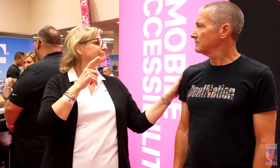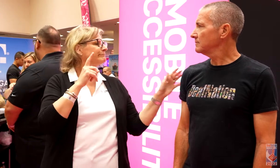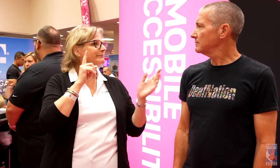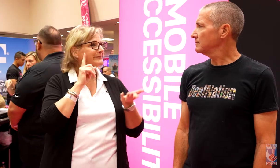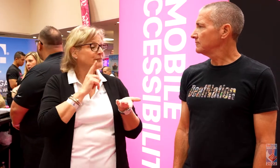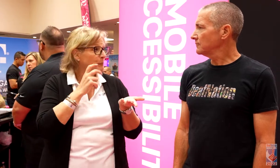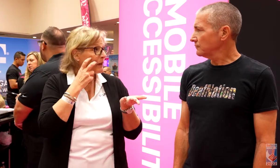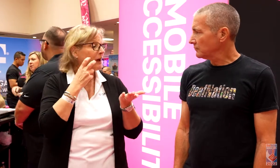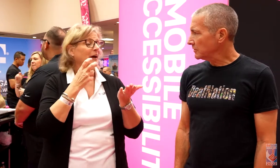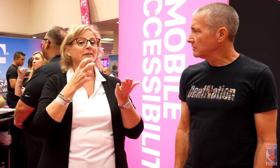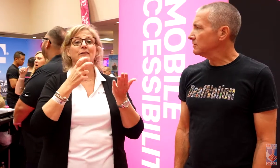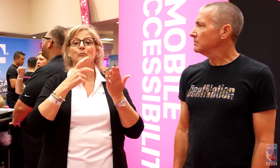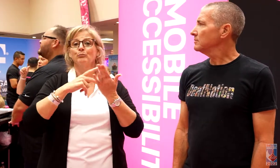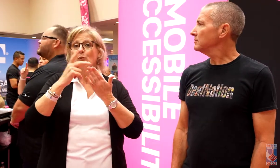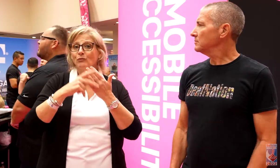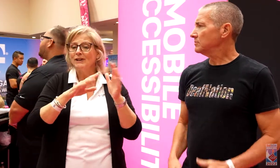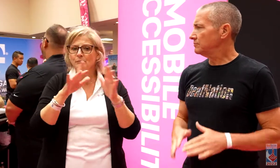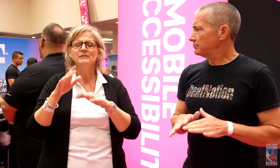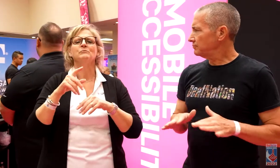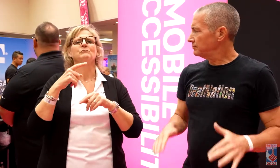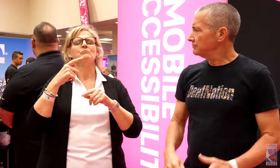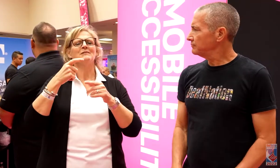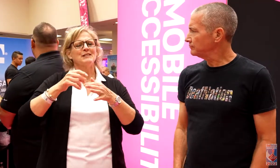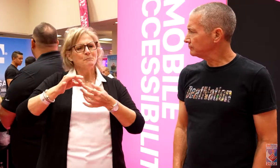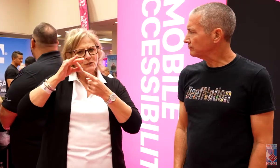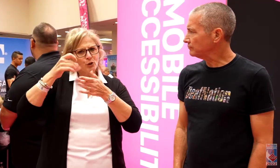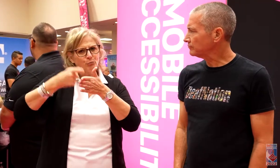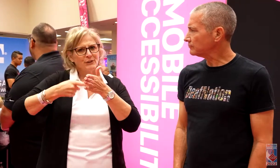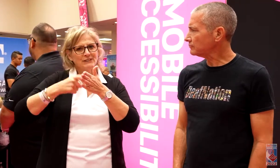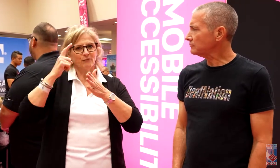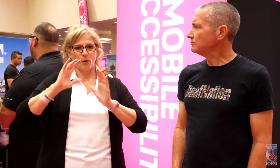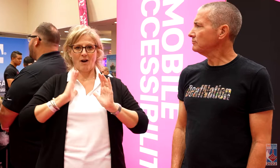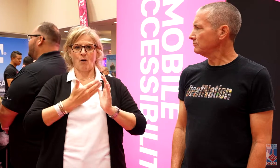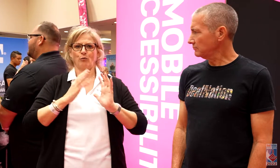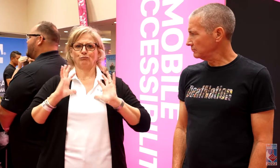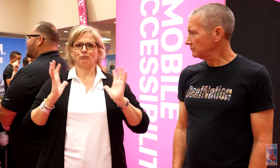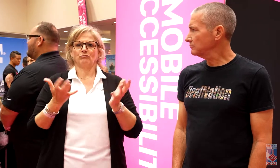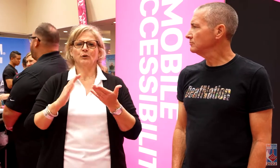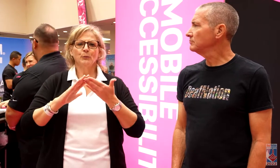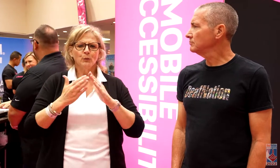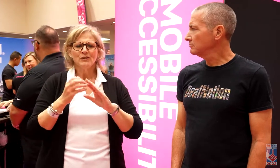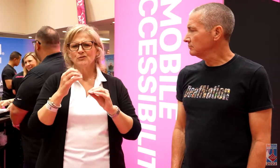and DeafBlind programs available with special pricing for our community.